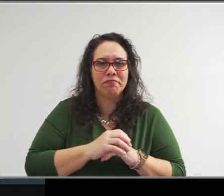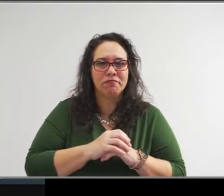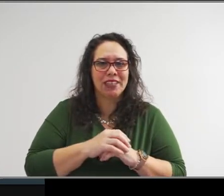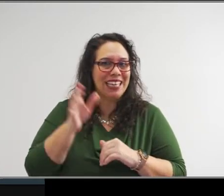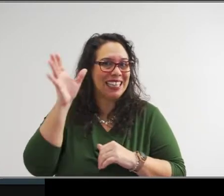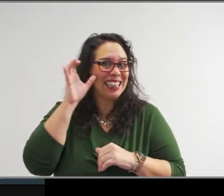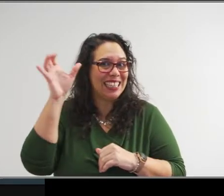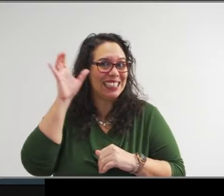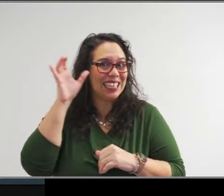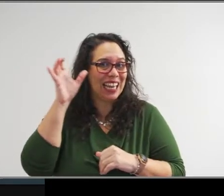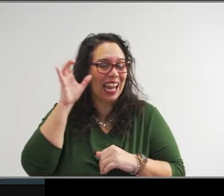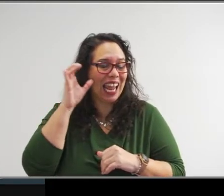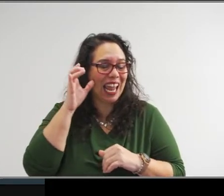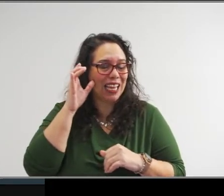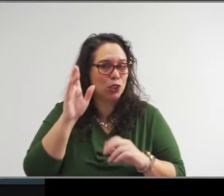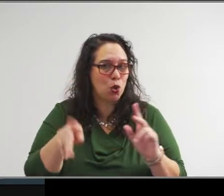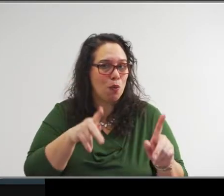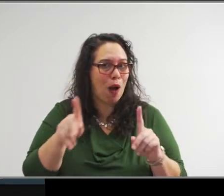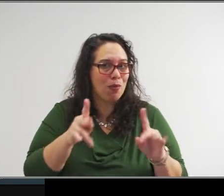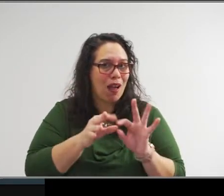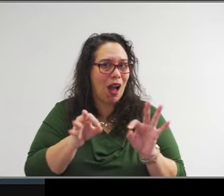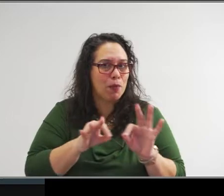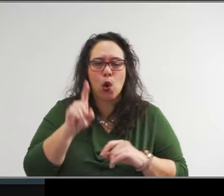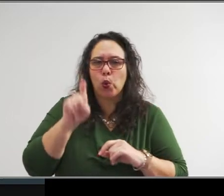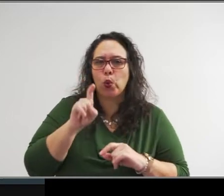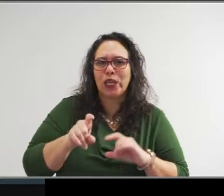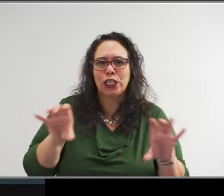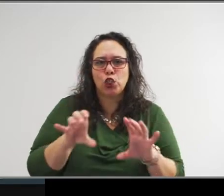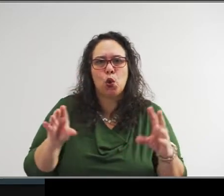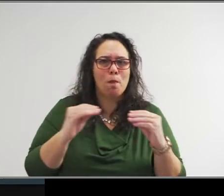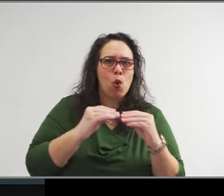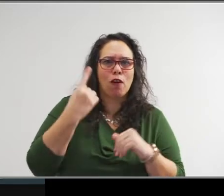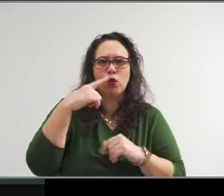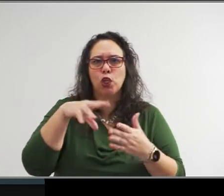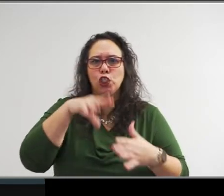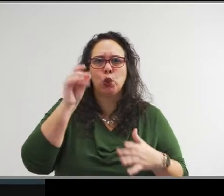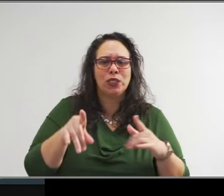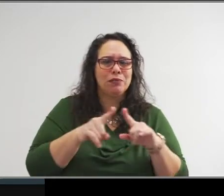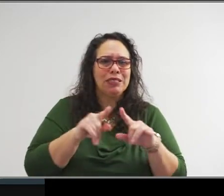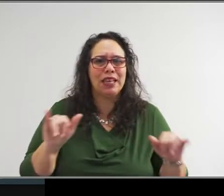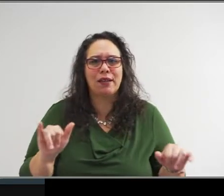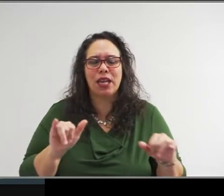When we talk about, we need to do more for students but at the same time, we shouldn't be striving